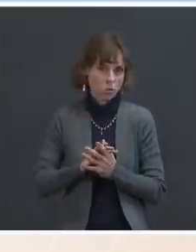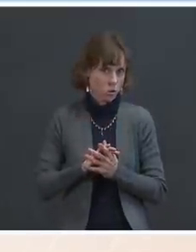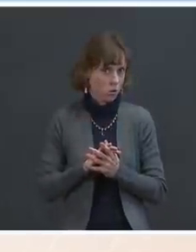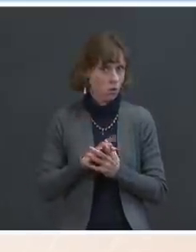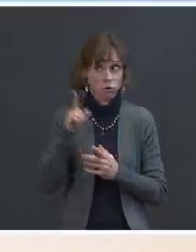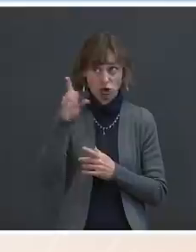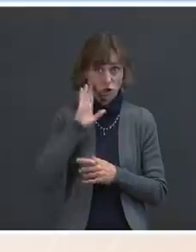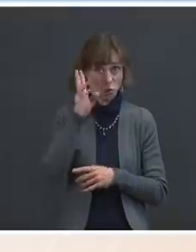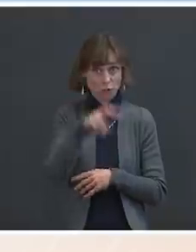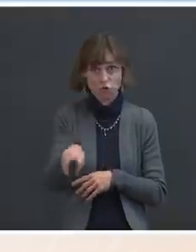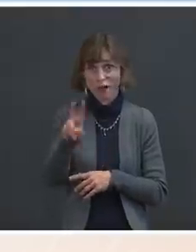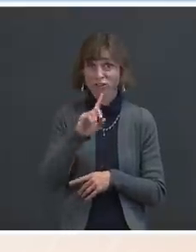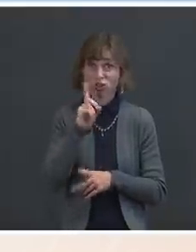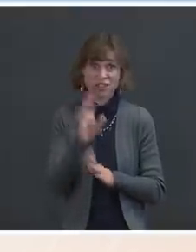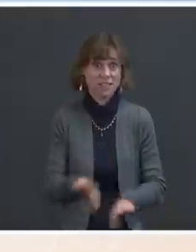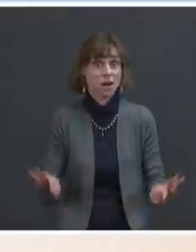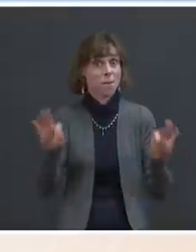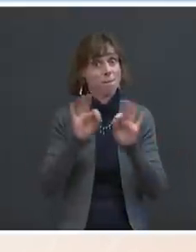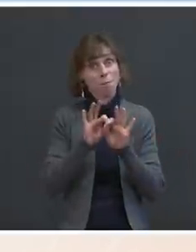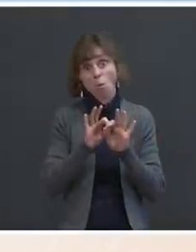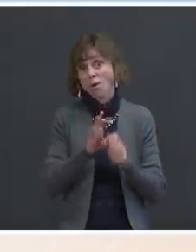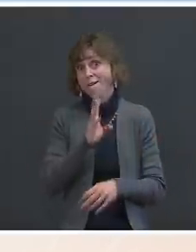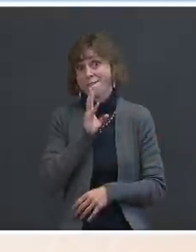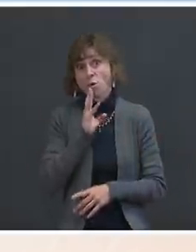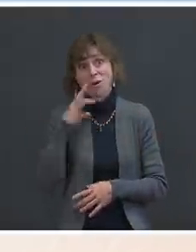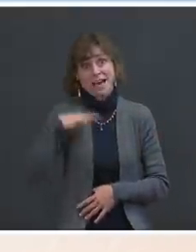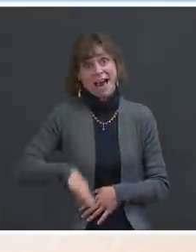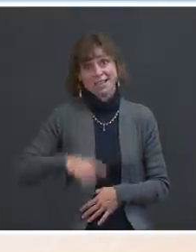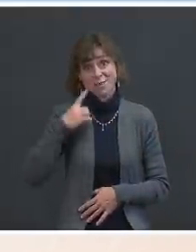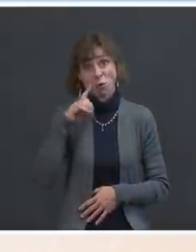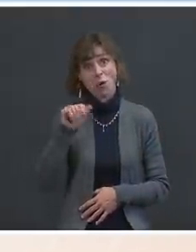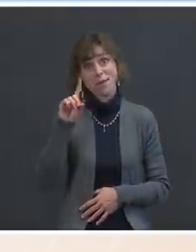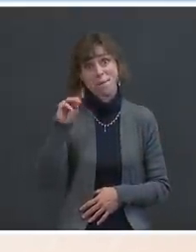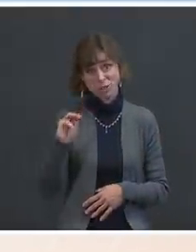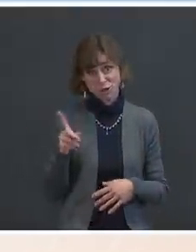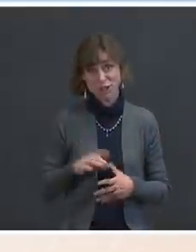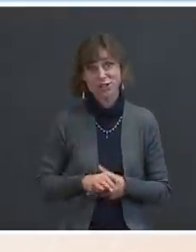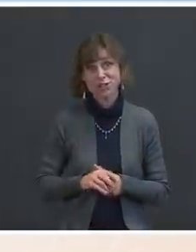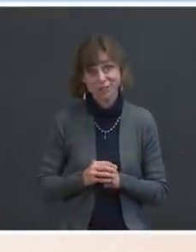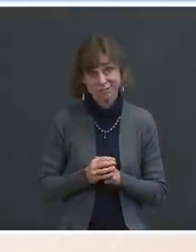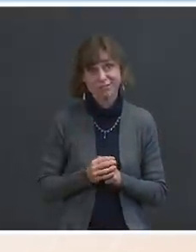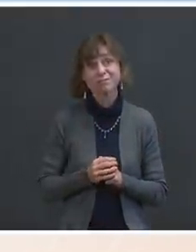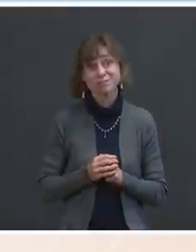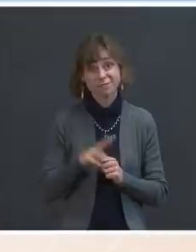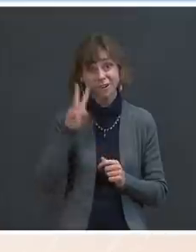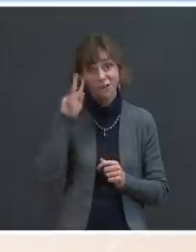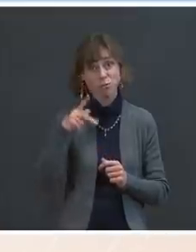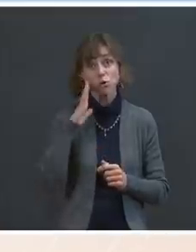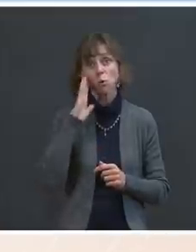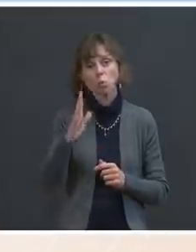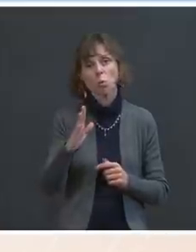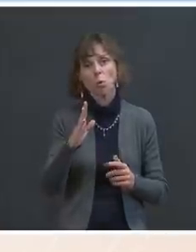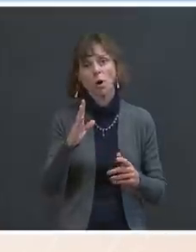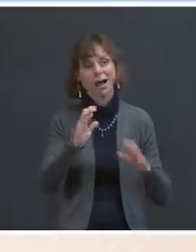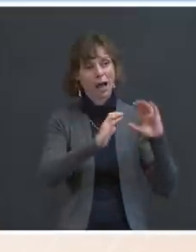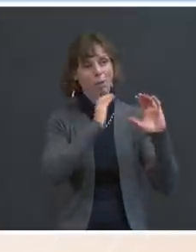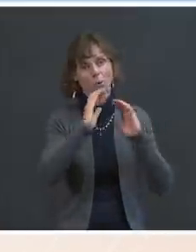She's a key voice and asset for the administration, and she'll be communicating about the impact of the --